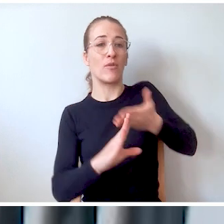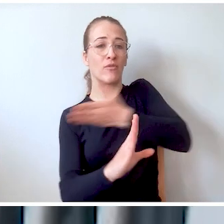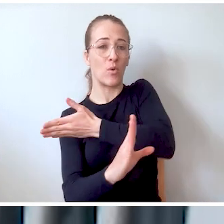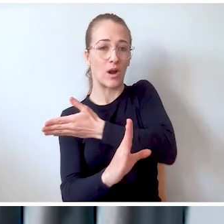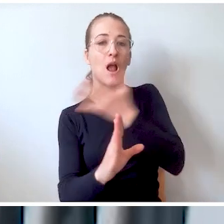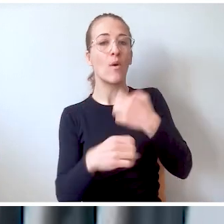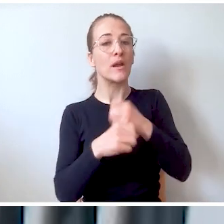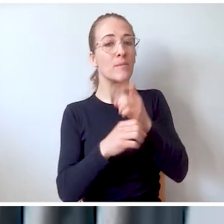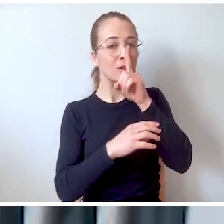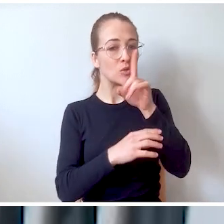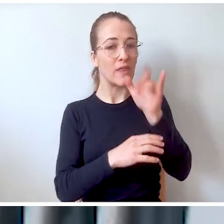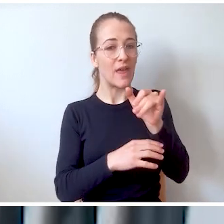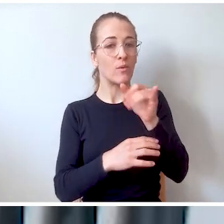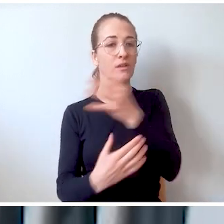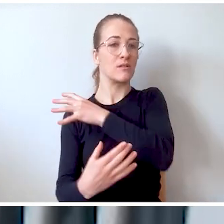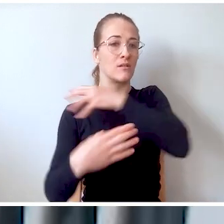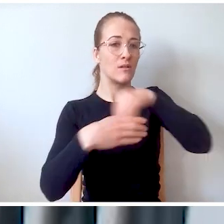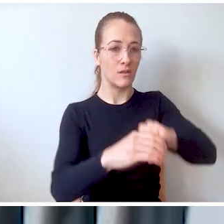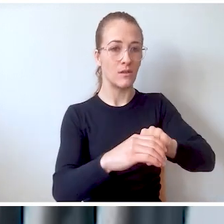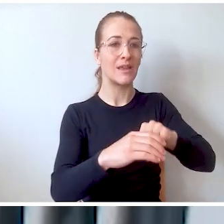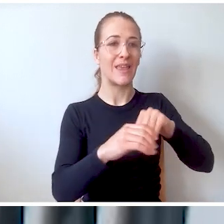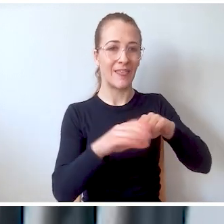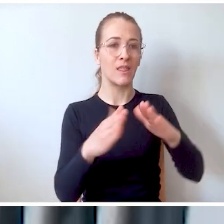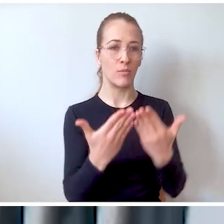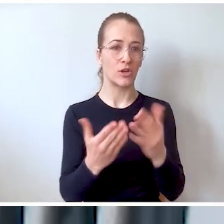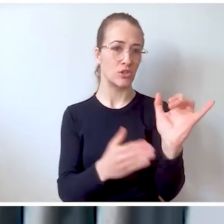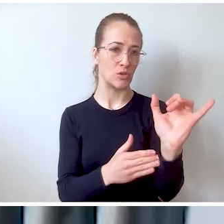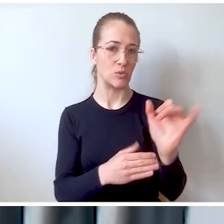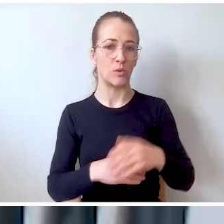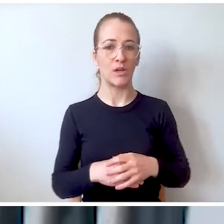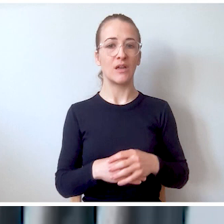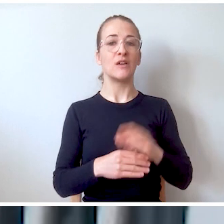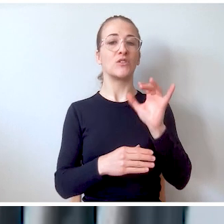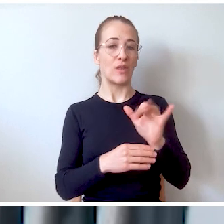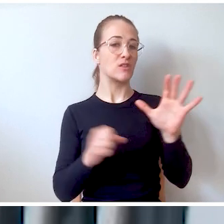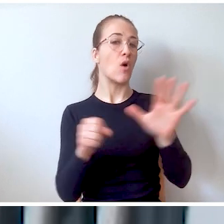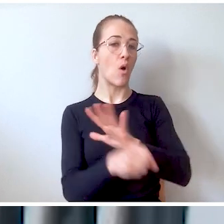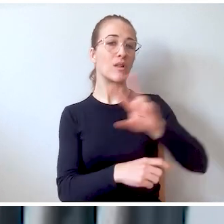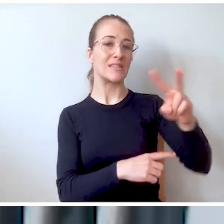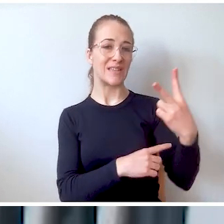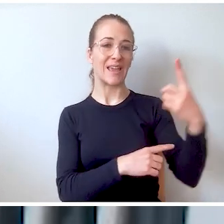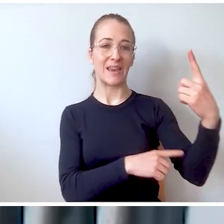that was deeply incorporated into the book. So that's in the entire second half of the book.